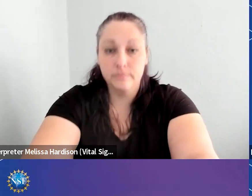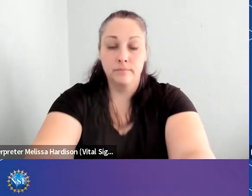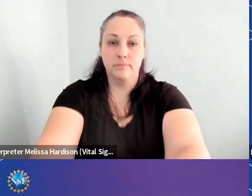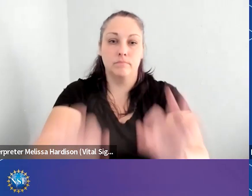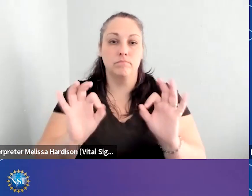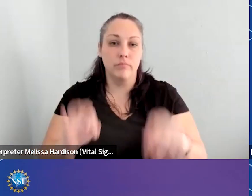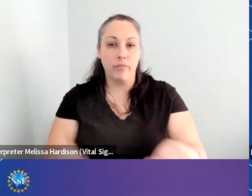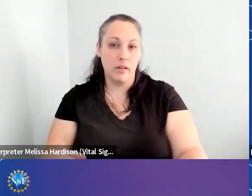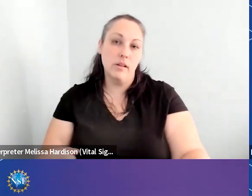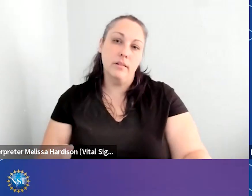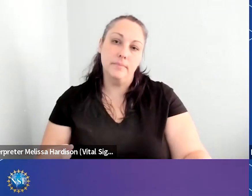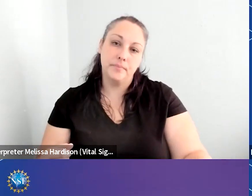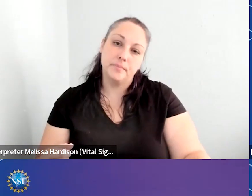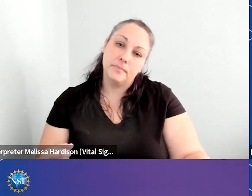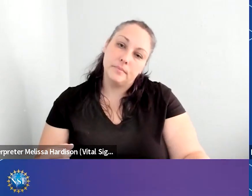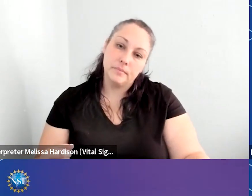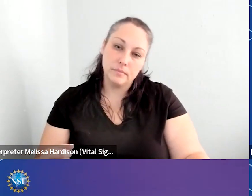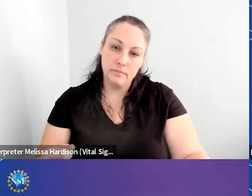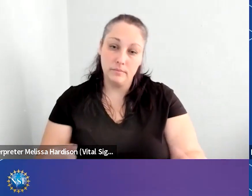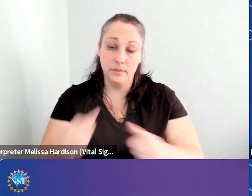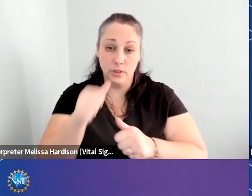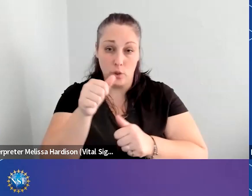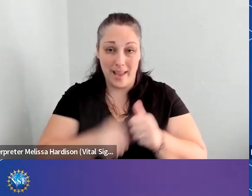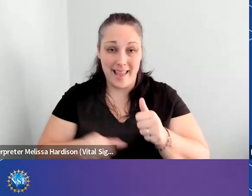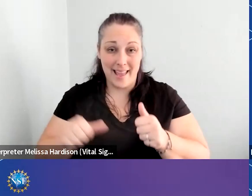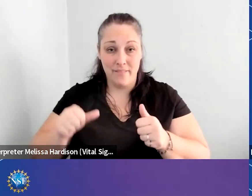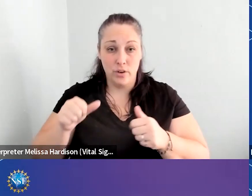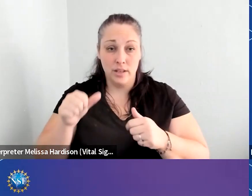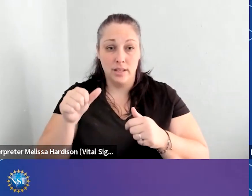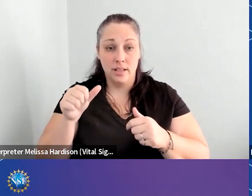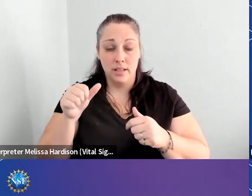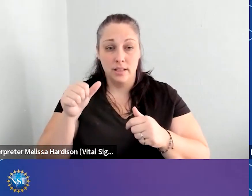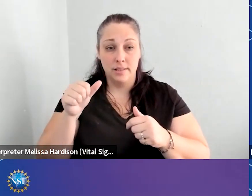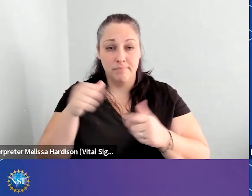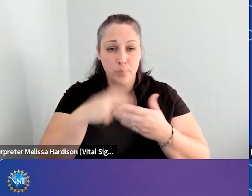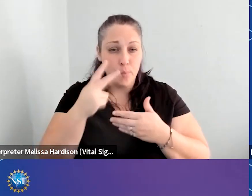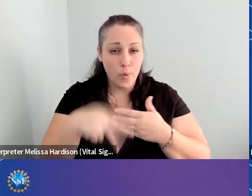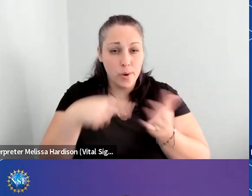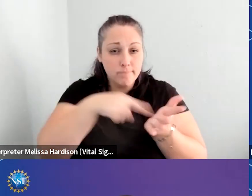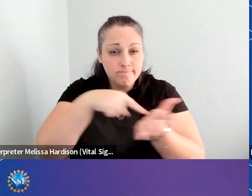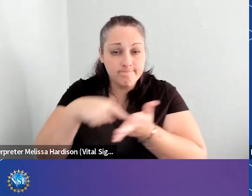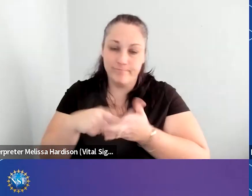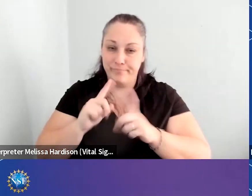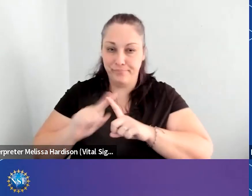Beth Strausser: Yes. Yes. Luis Cubano: Every solicitation will be different. Some solicitations are yearly.